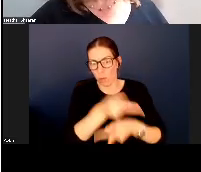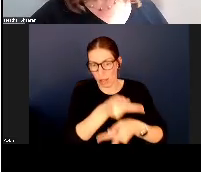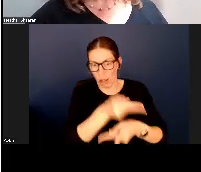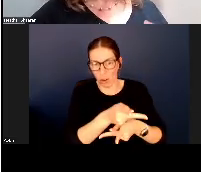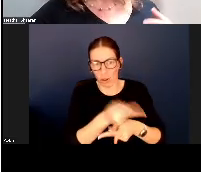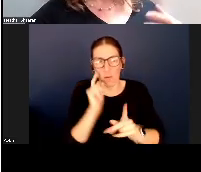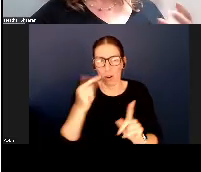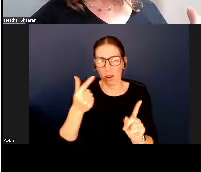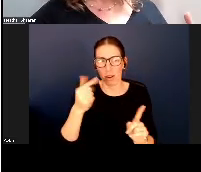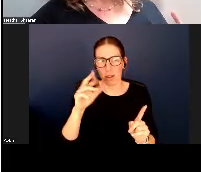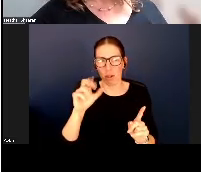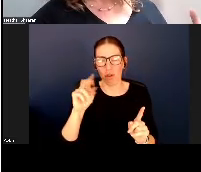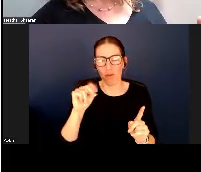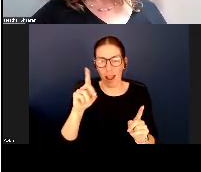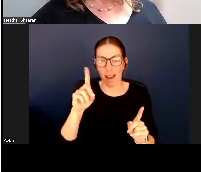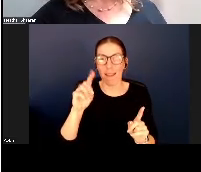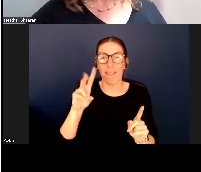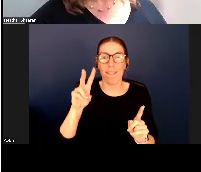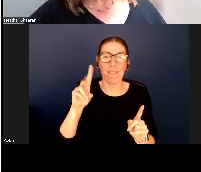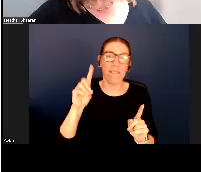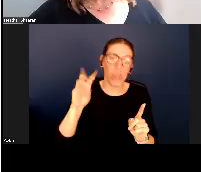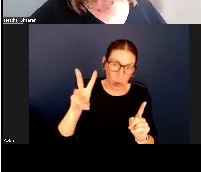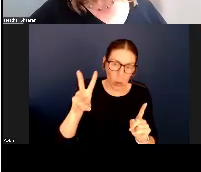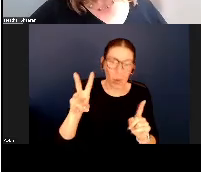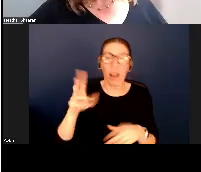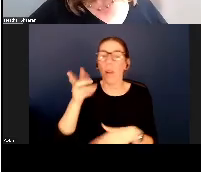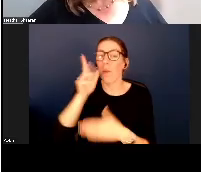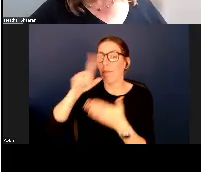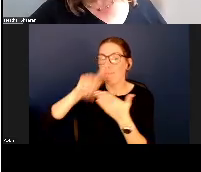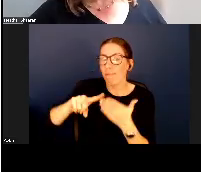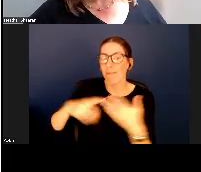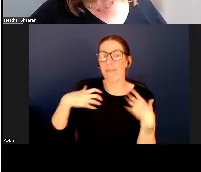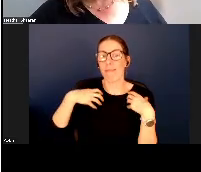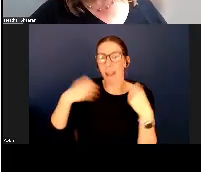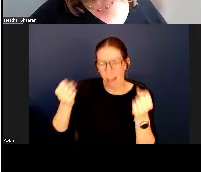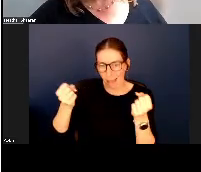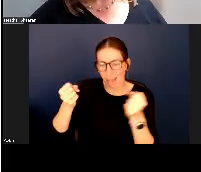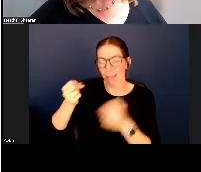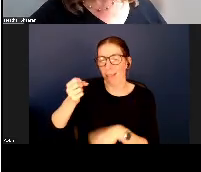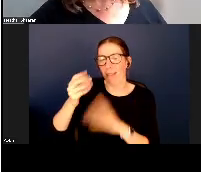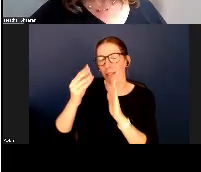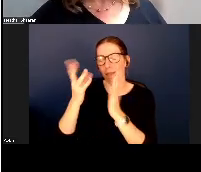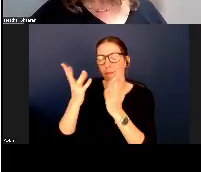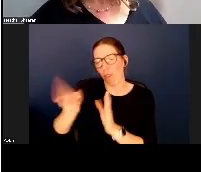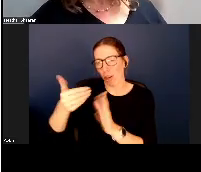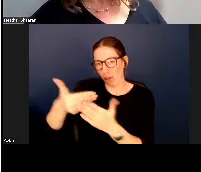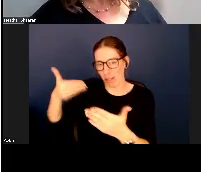using their electronic health record system. Next, we wanted to look at the change in access